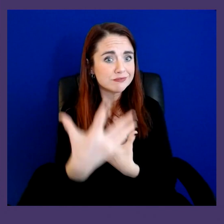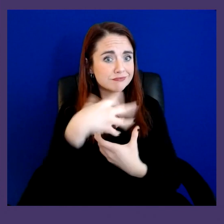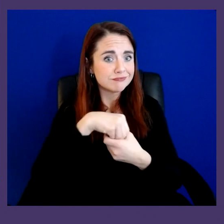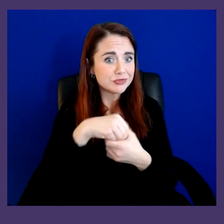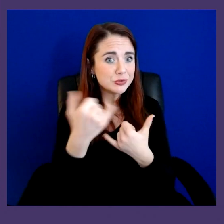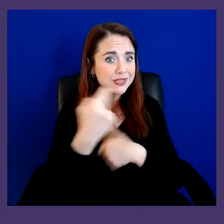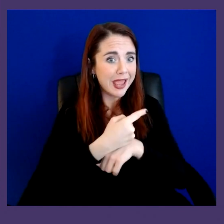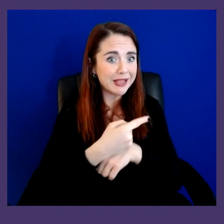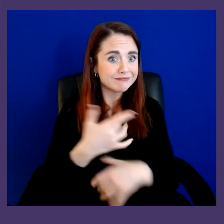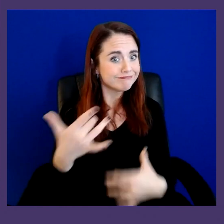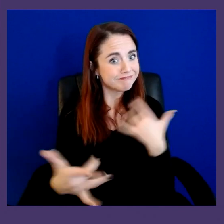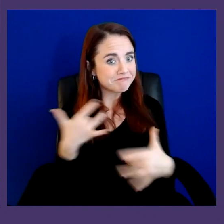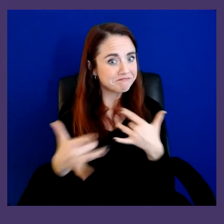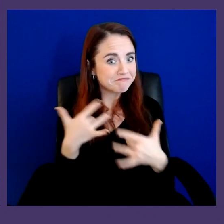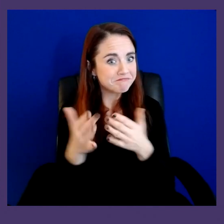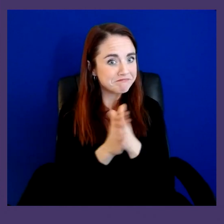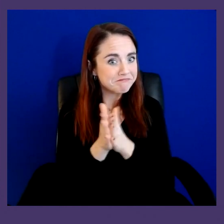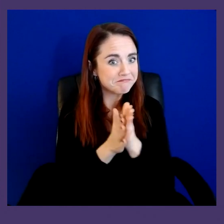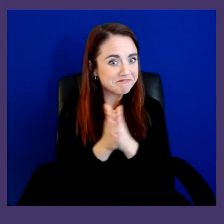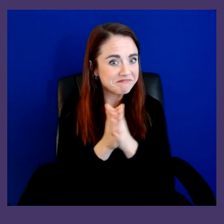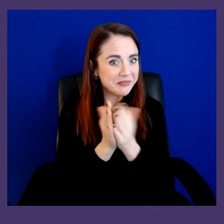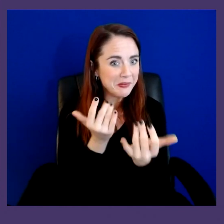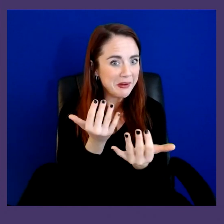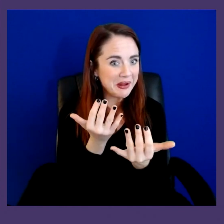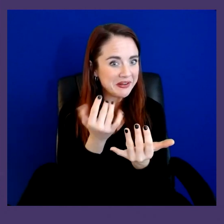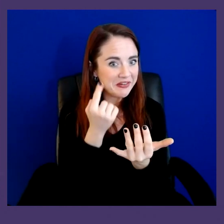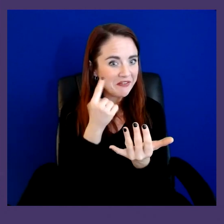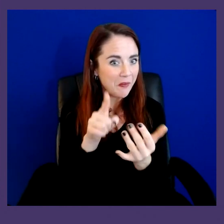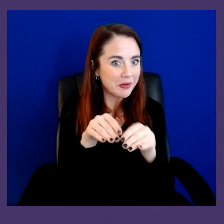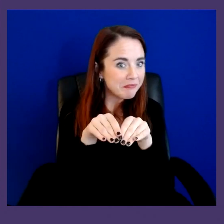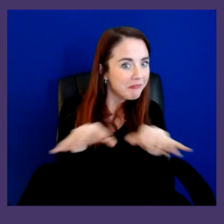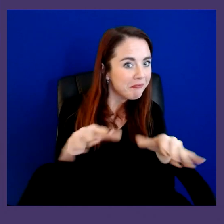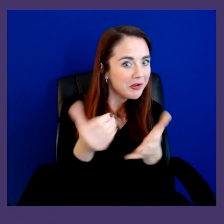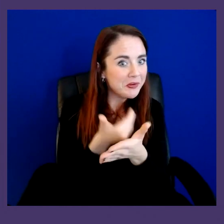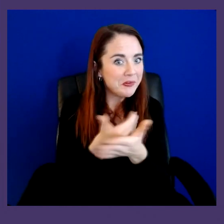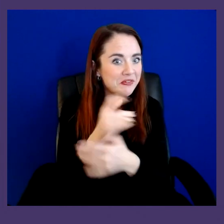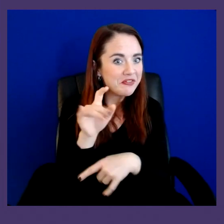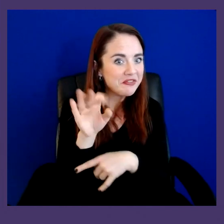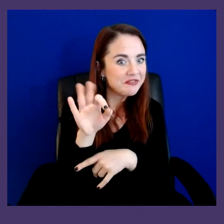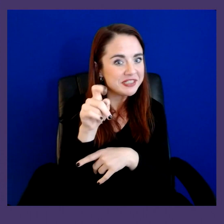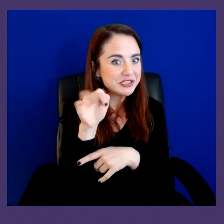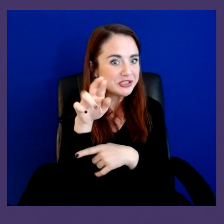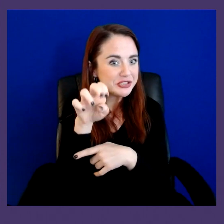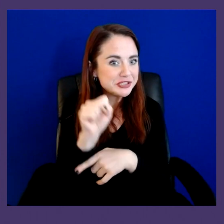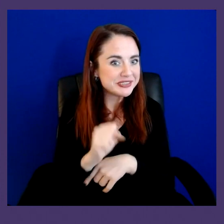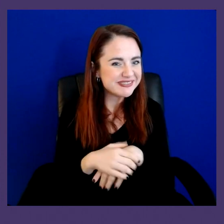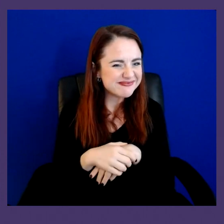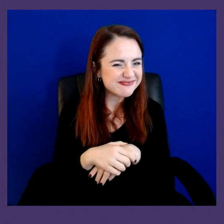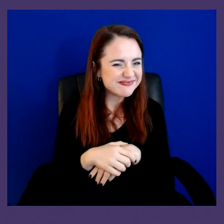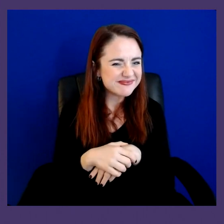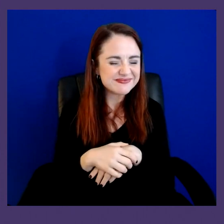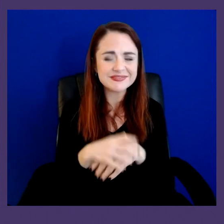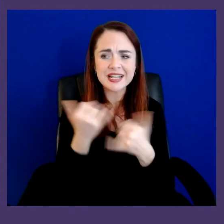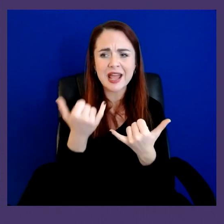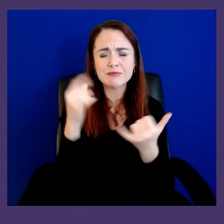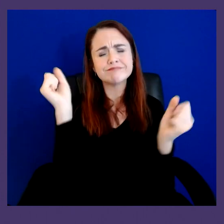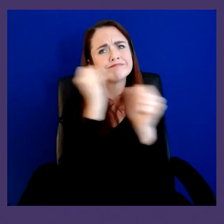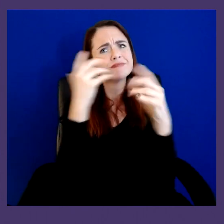and anxiously awaiting these new features. As we think about the audience watching today, which industries are you